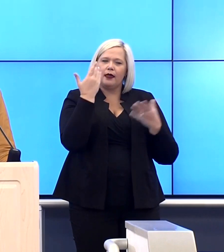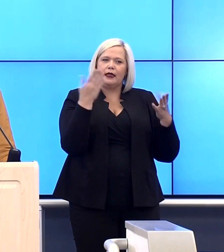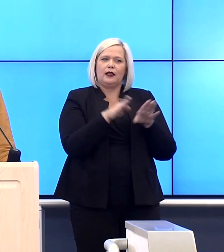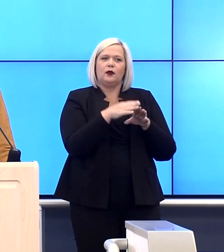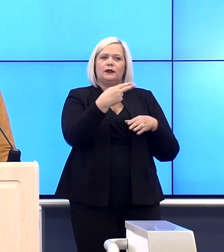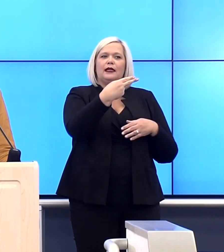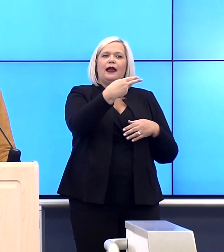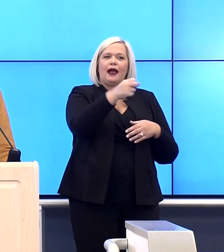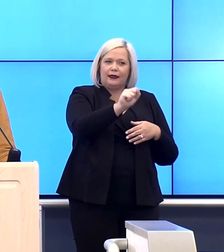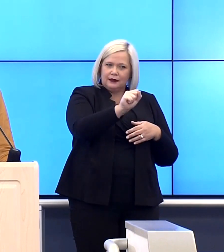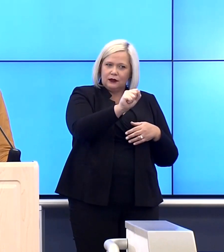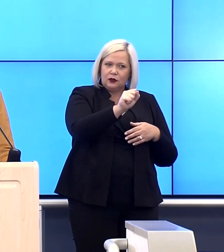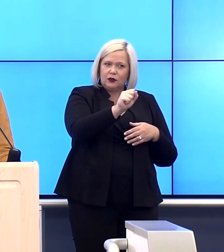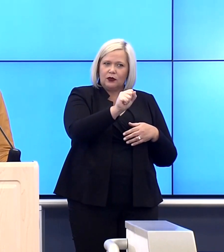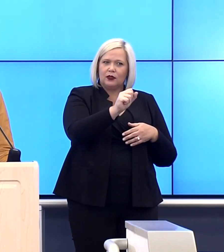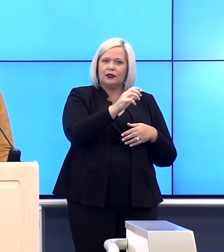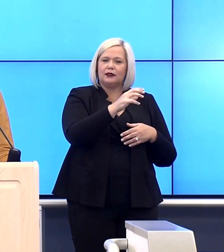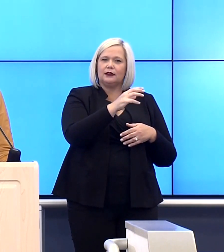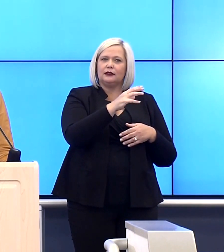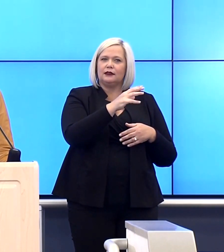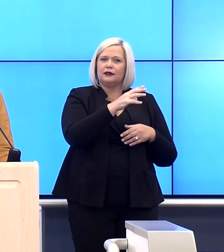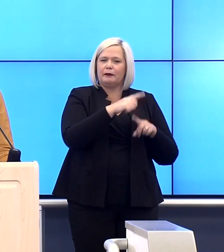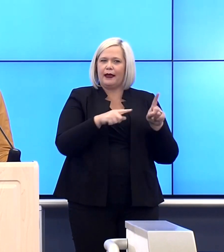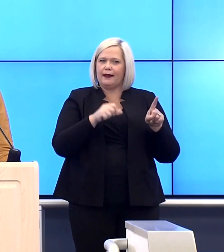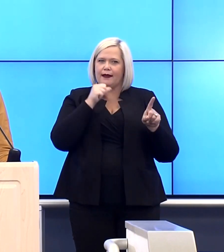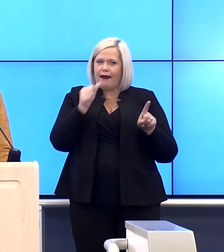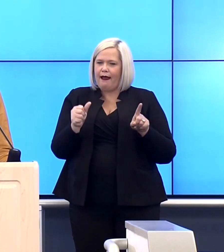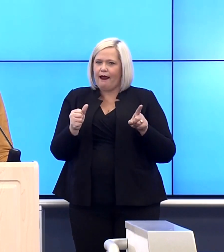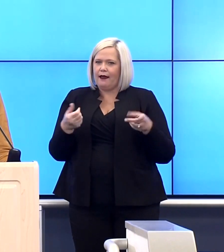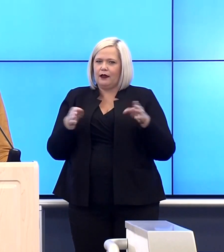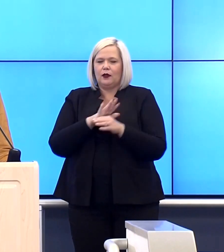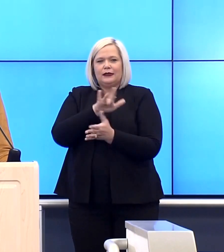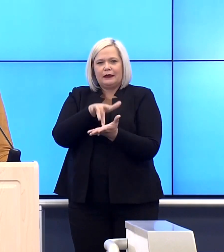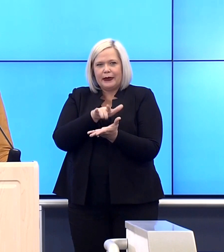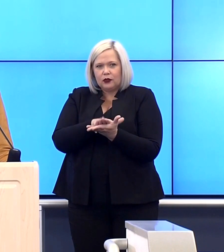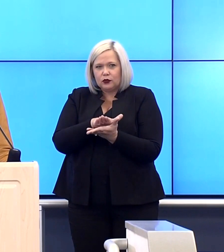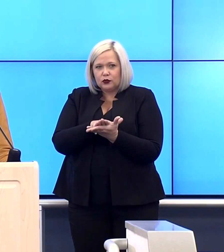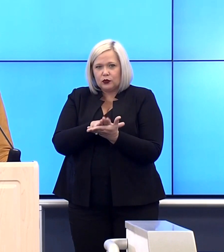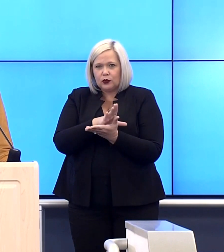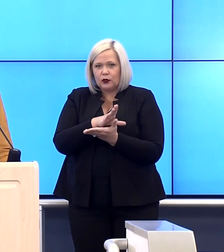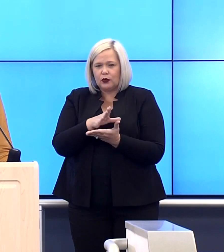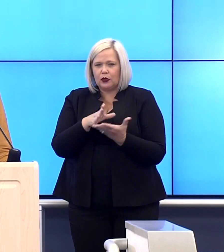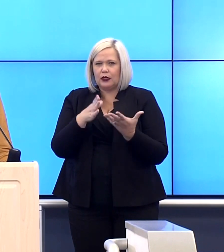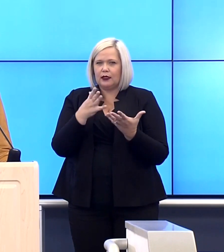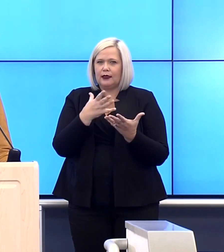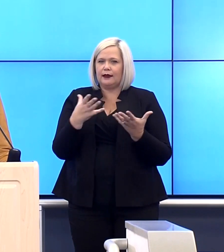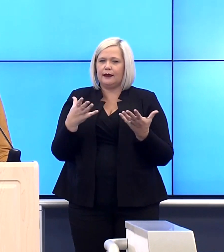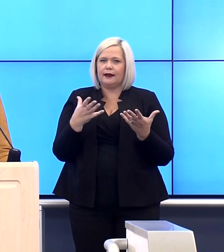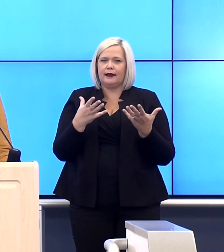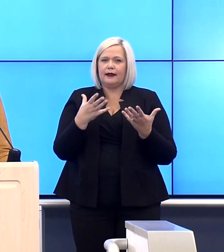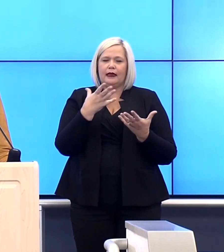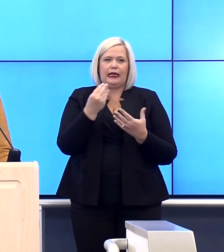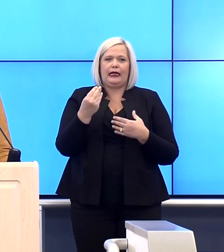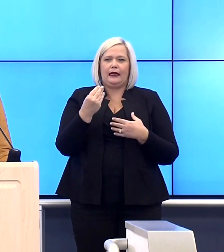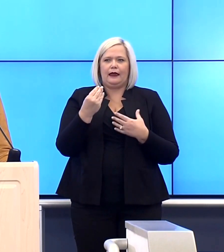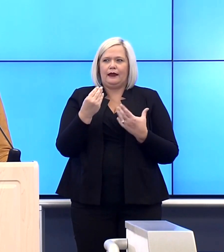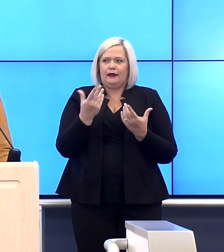GOVERNOR, CAN YOU EXPLAIN THE LOGIC BEHIND CLOSING HIGH LOGIC BEHIND CLOSING HIGH SCHOOLS AND NOT MIDDLE SCHOOLS?